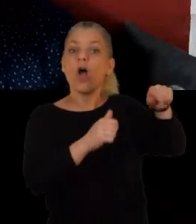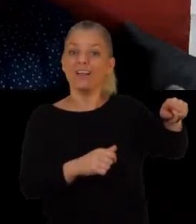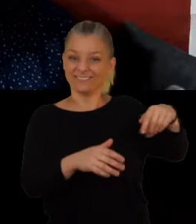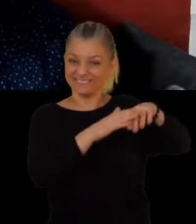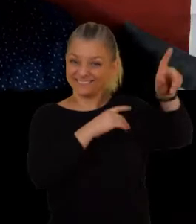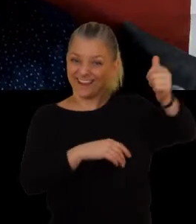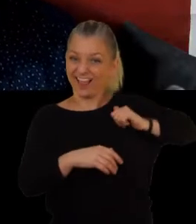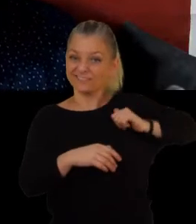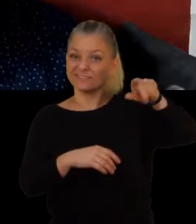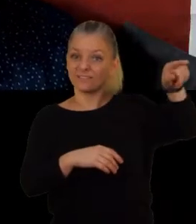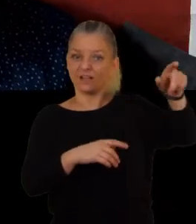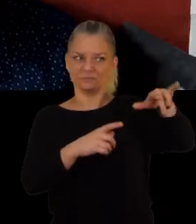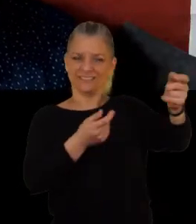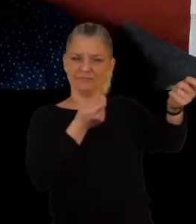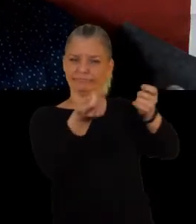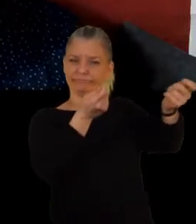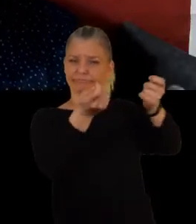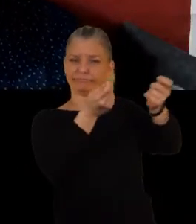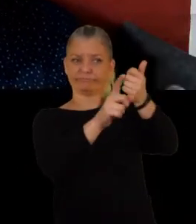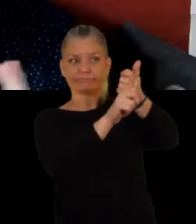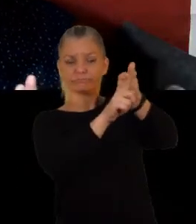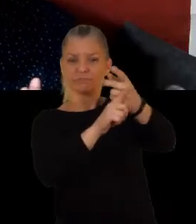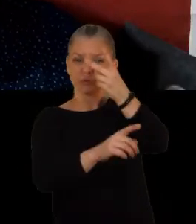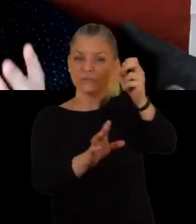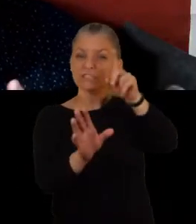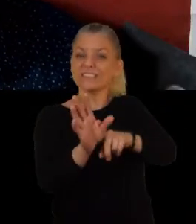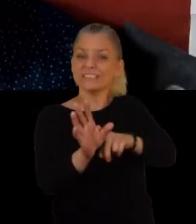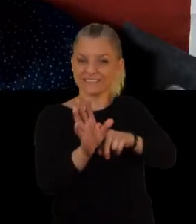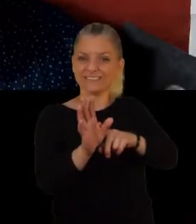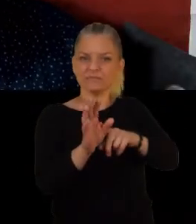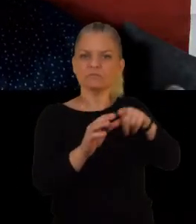um my colleague in Canada she had been operating this great peer support program for 20 years but